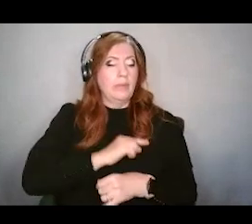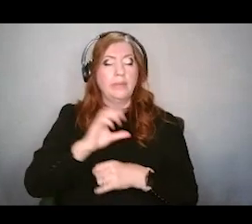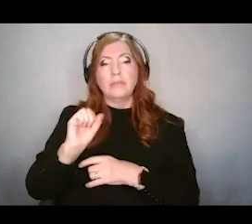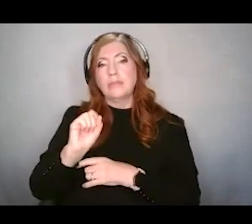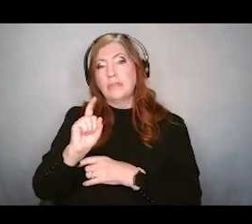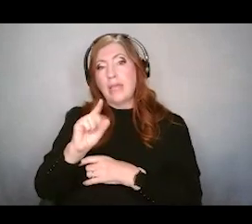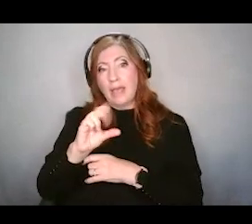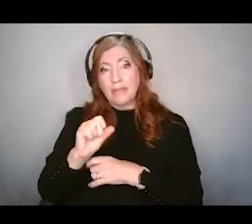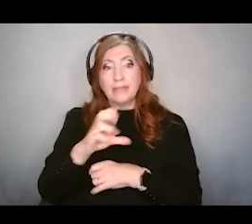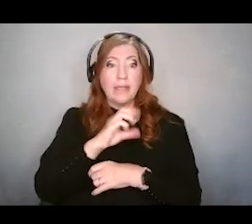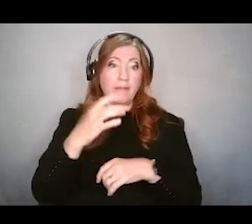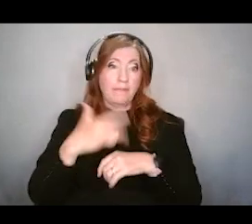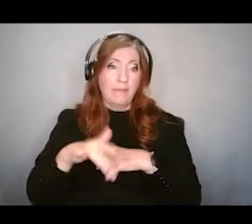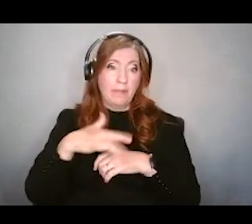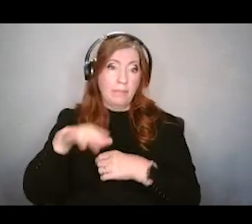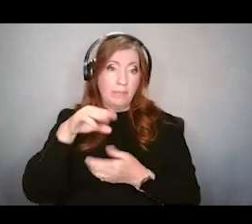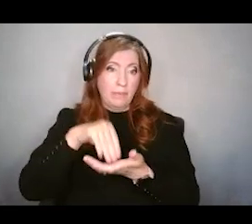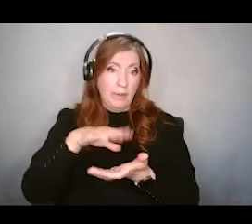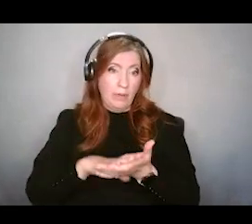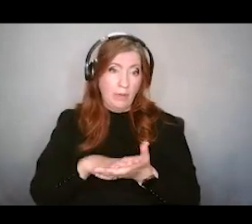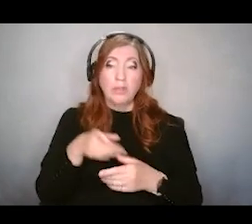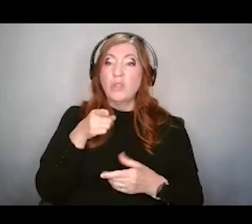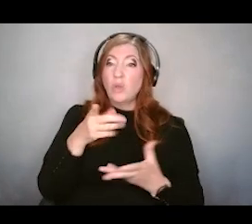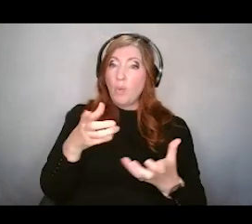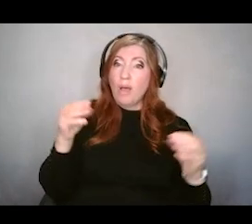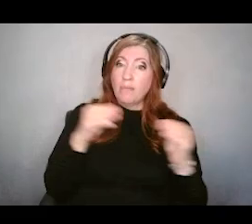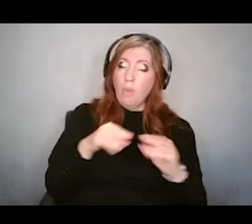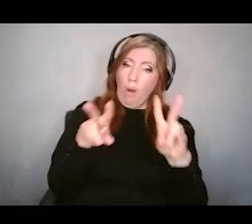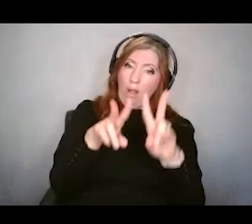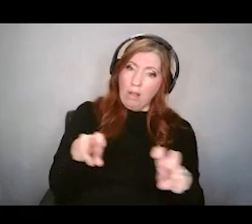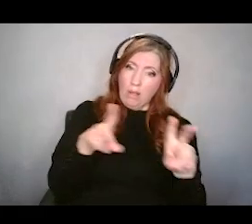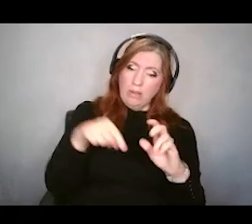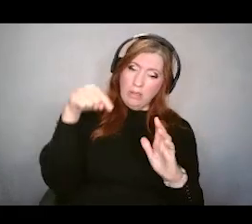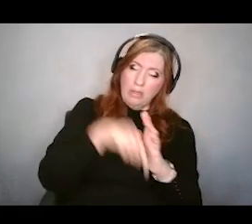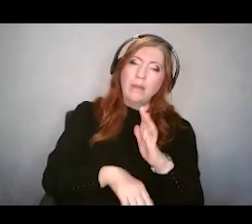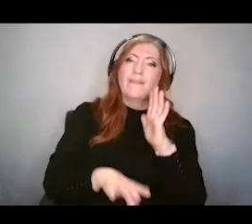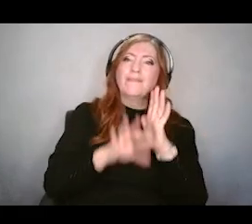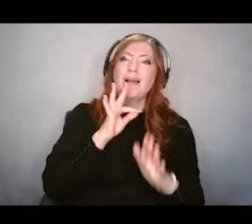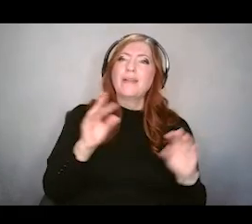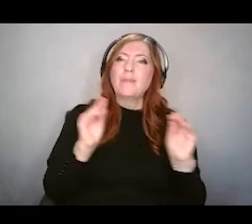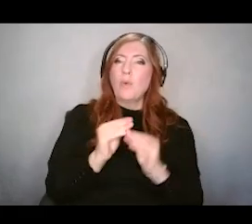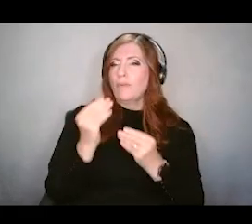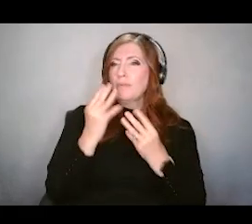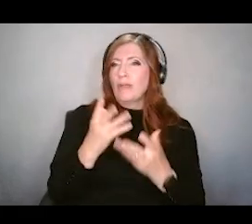records. And if you want to dig deeper, more information can be found under section 300.8